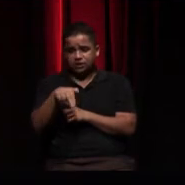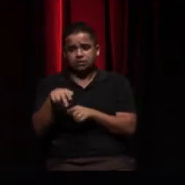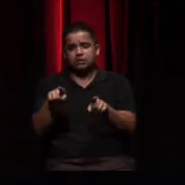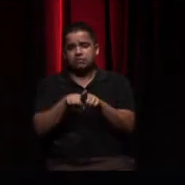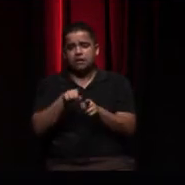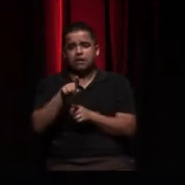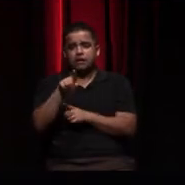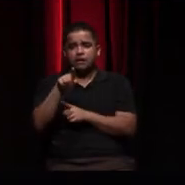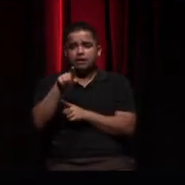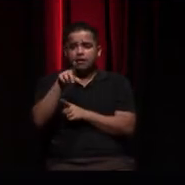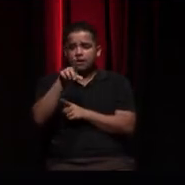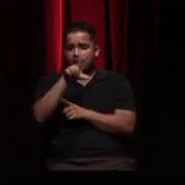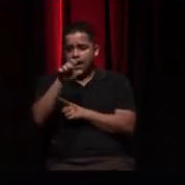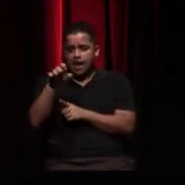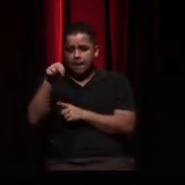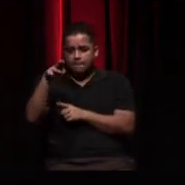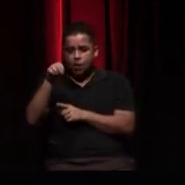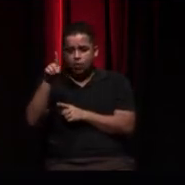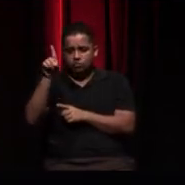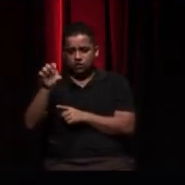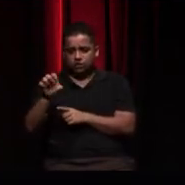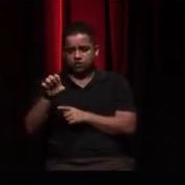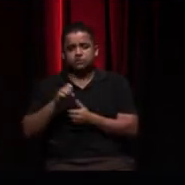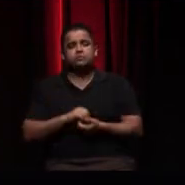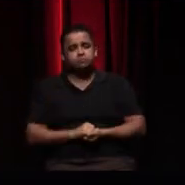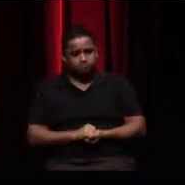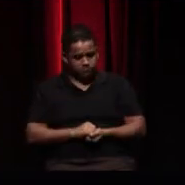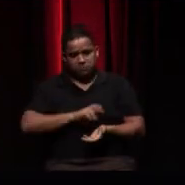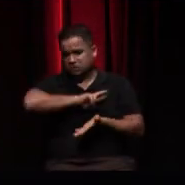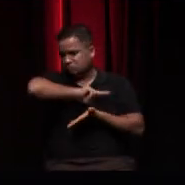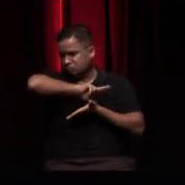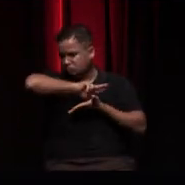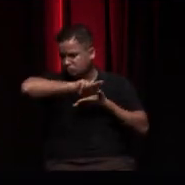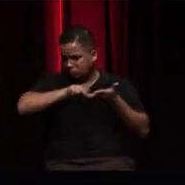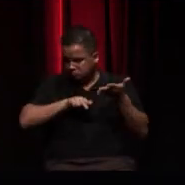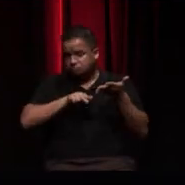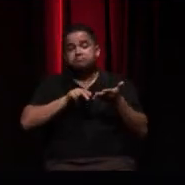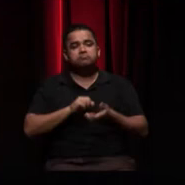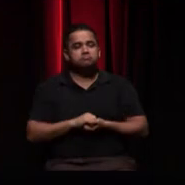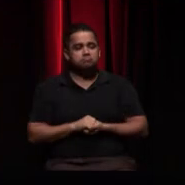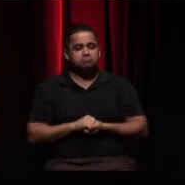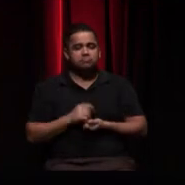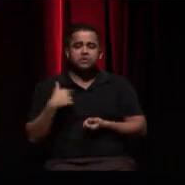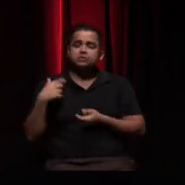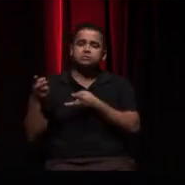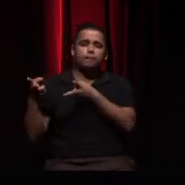and several other quality papers had done. And did we realize?